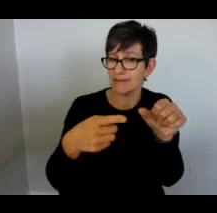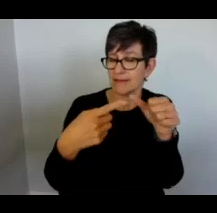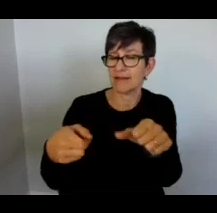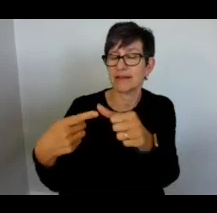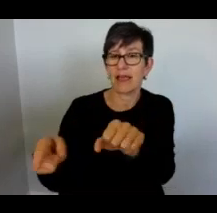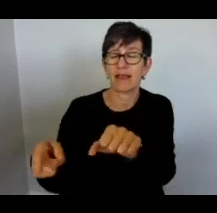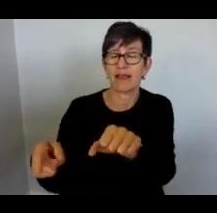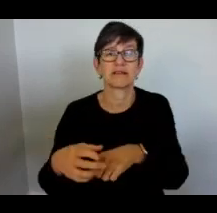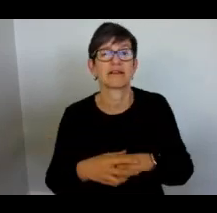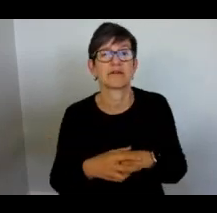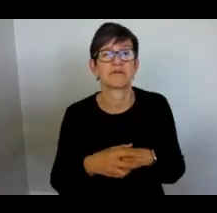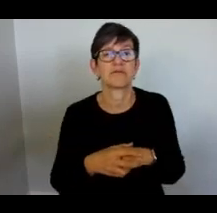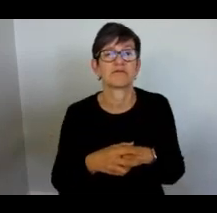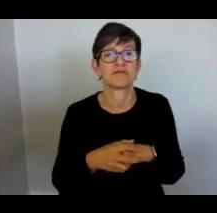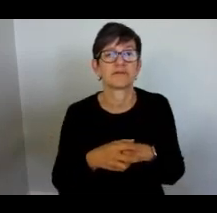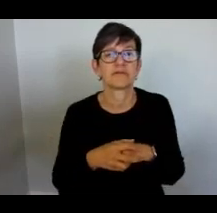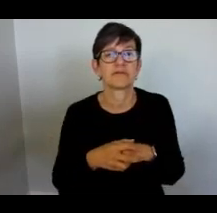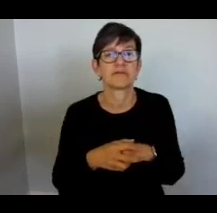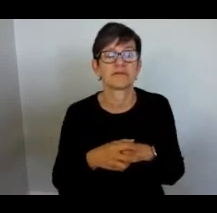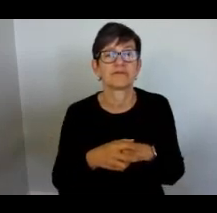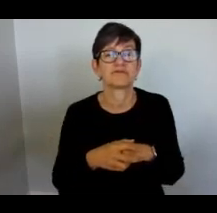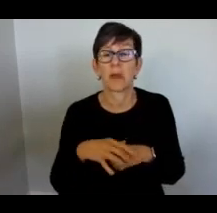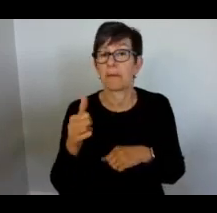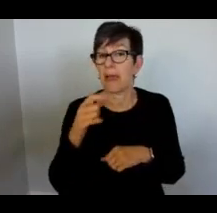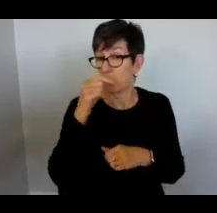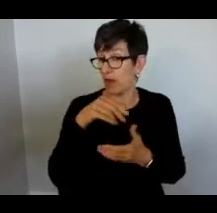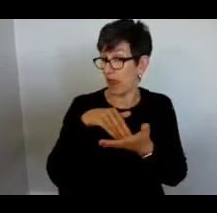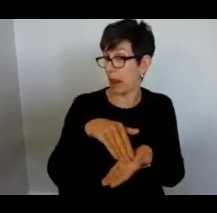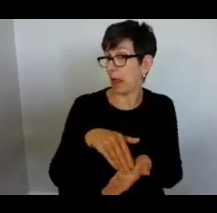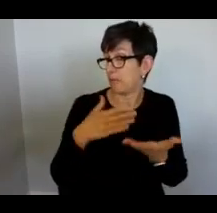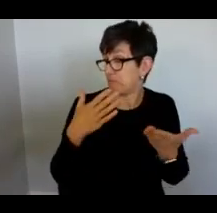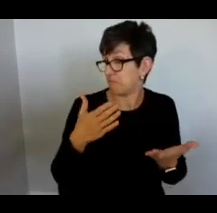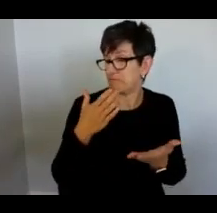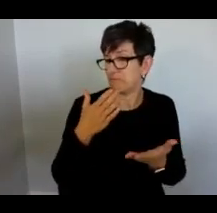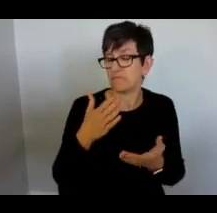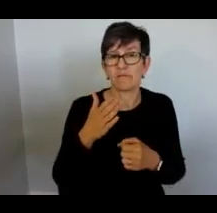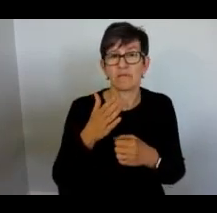be - that we can do to assist a client. We have duty regional lawyer services, outreach services,